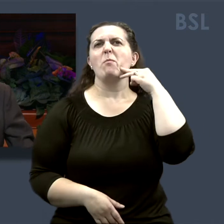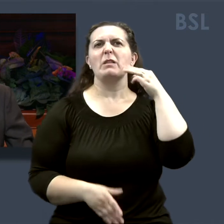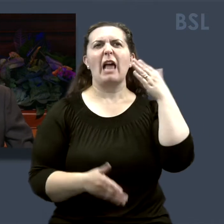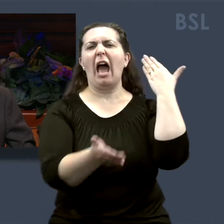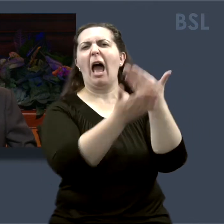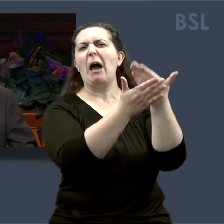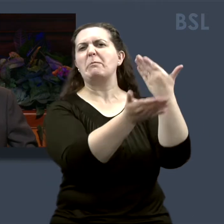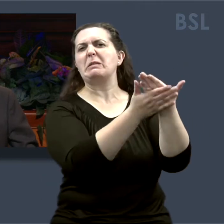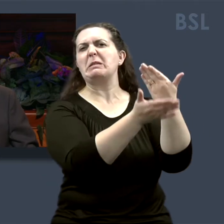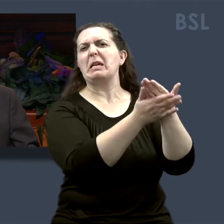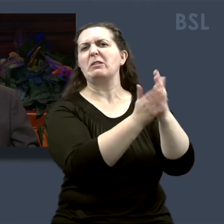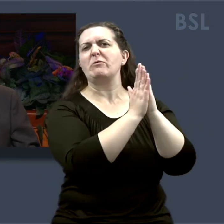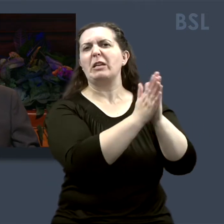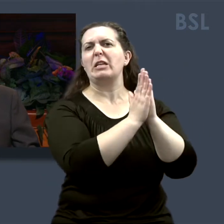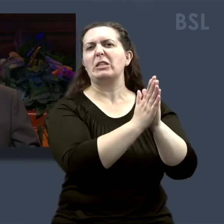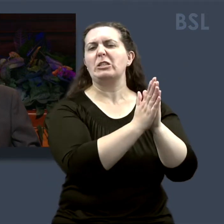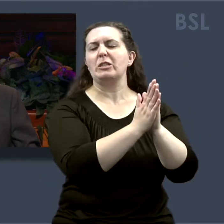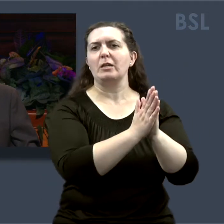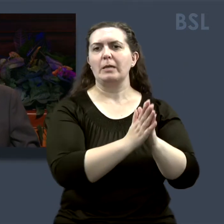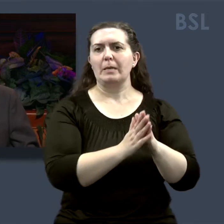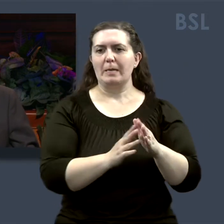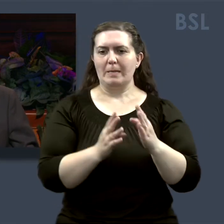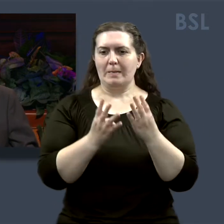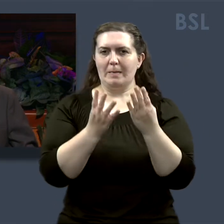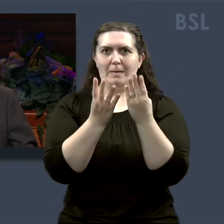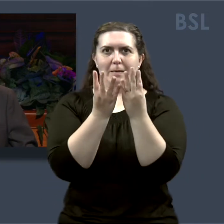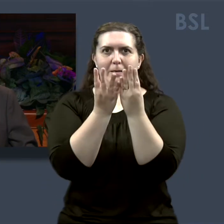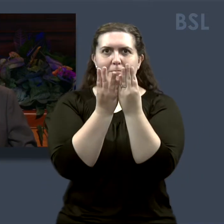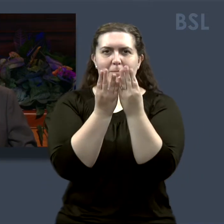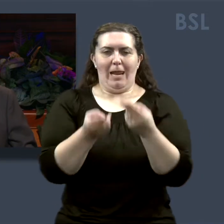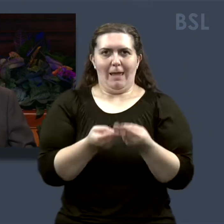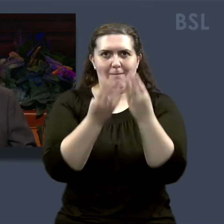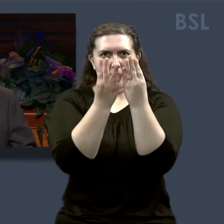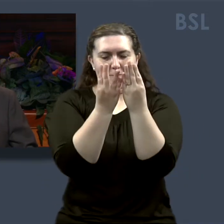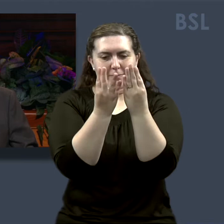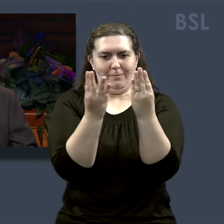“With that, there was an uncomfortable pause as the elevator door opened.